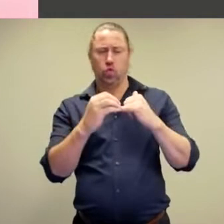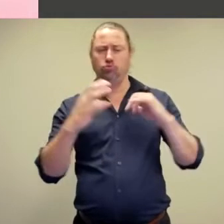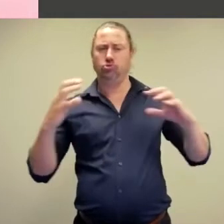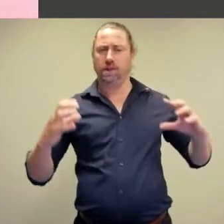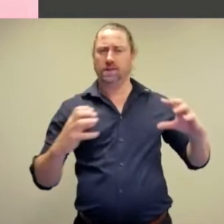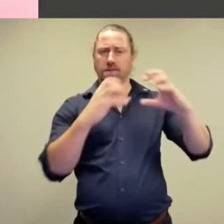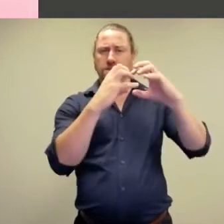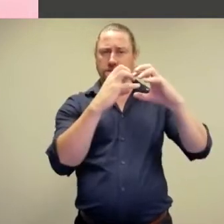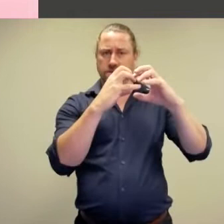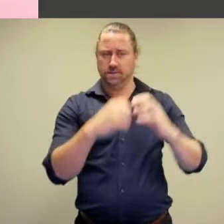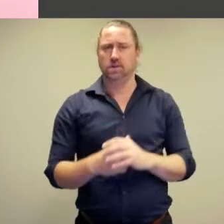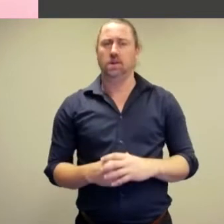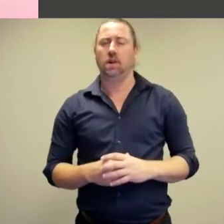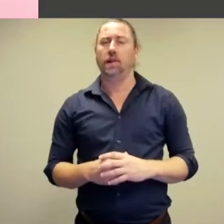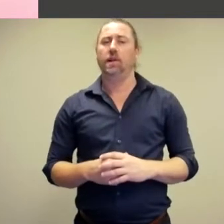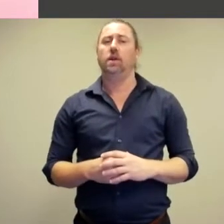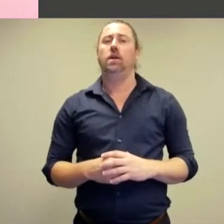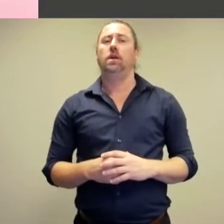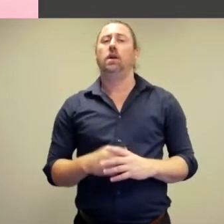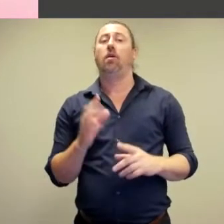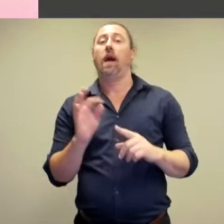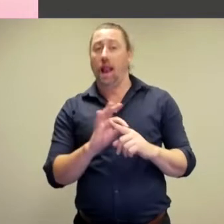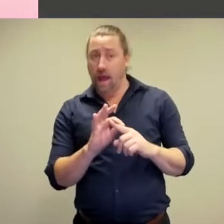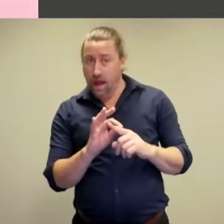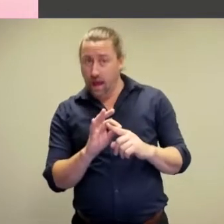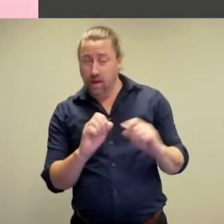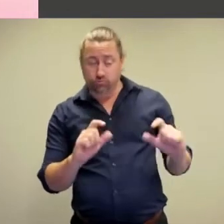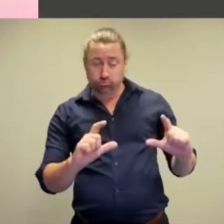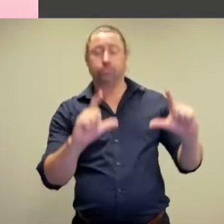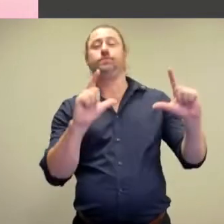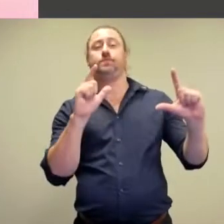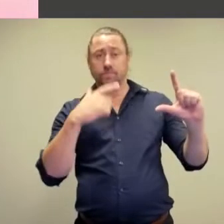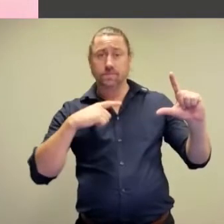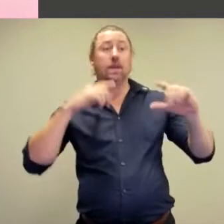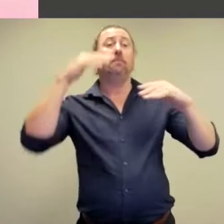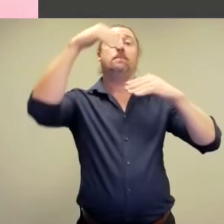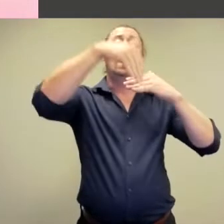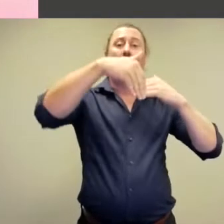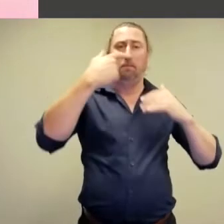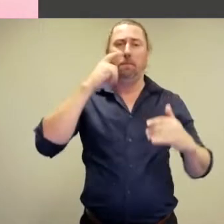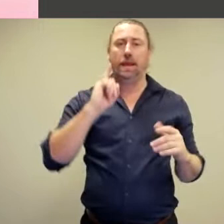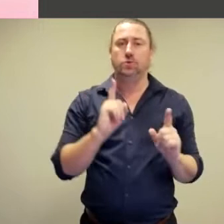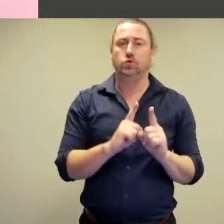This colour field is heightened by the